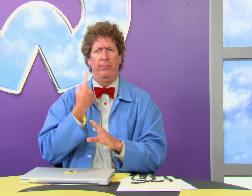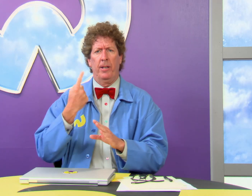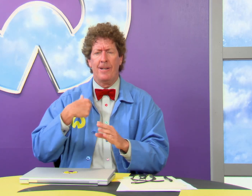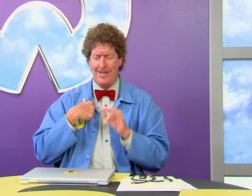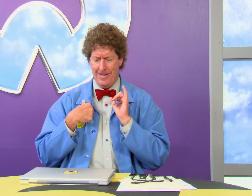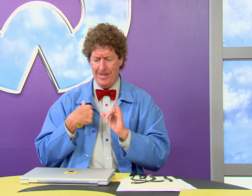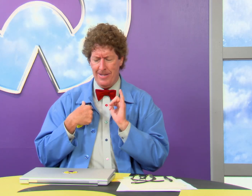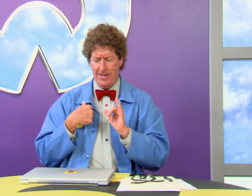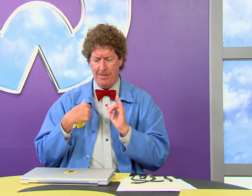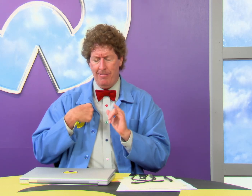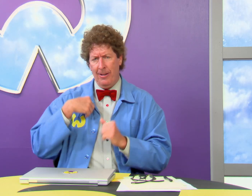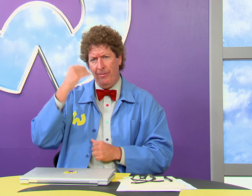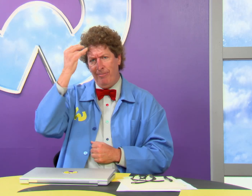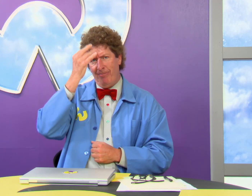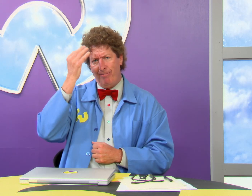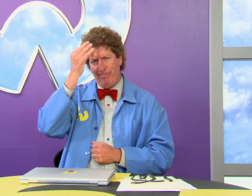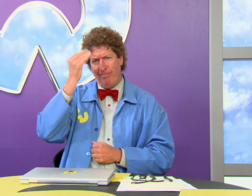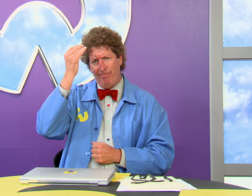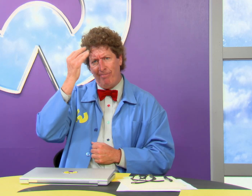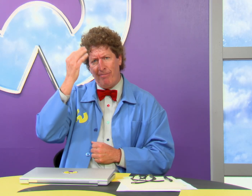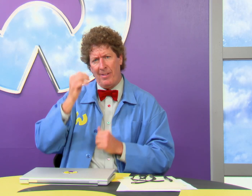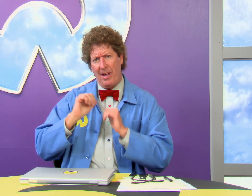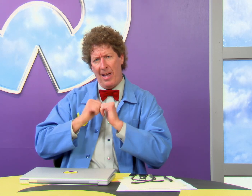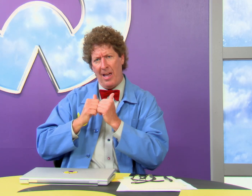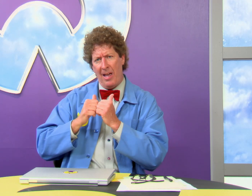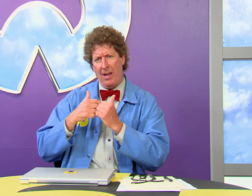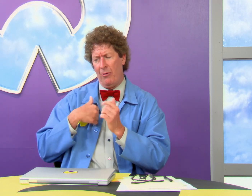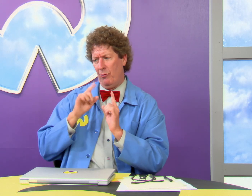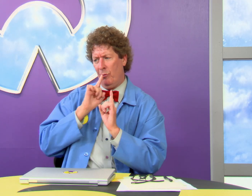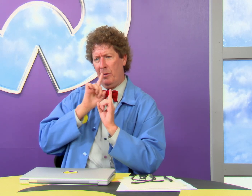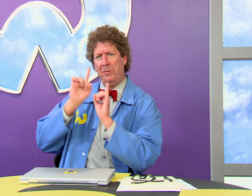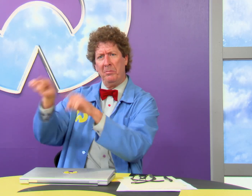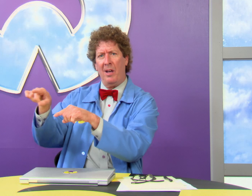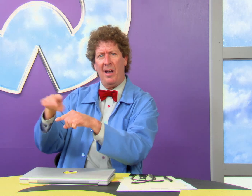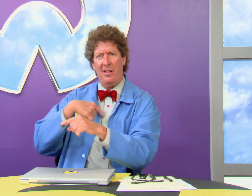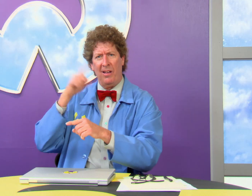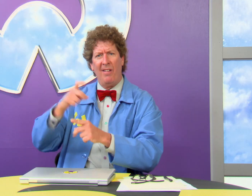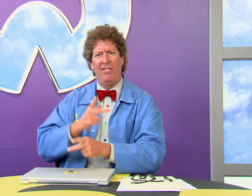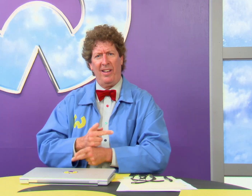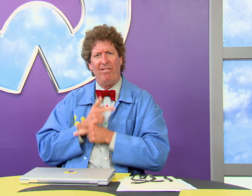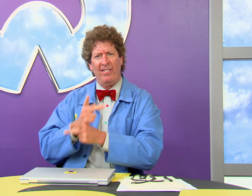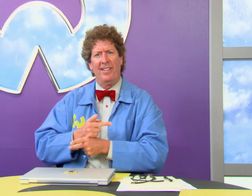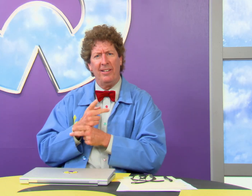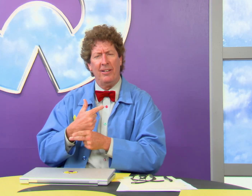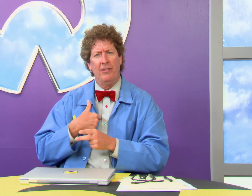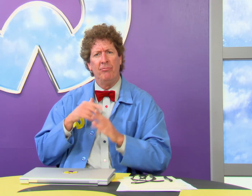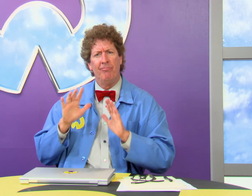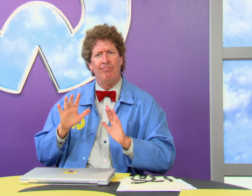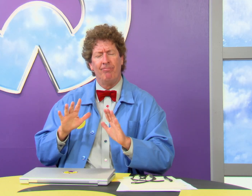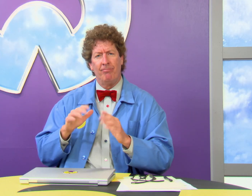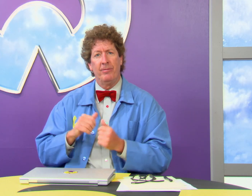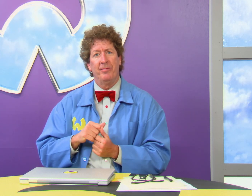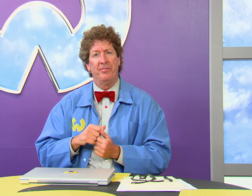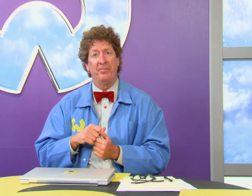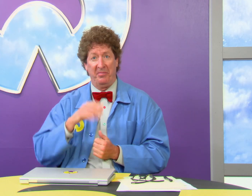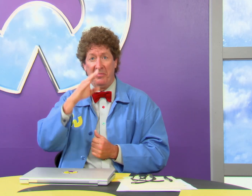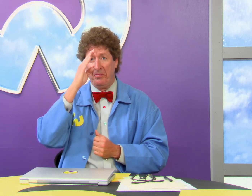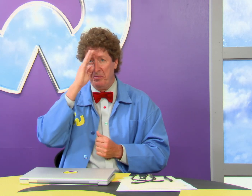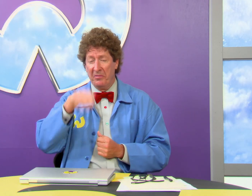AND VERY INSULTING THINGS IN IT. I HAVE TO REALLY THINK HOW TO RESPOND. I HAVE TO BE CAREFUL AND CAUTIOUS.